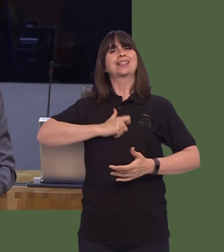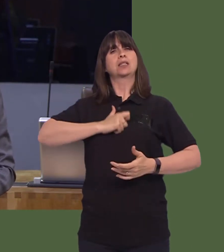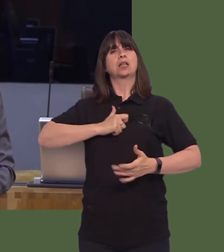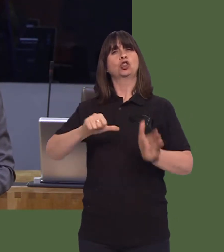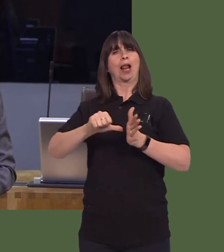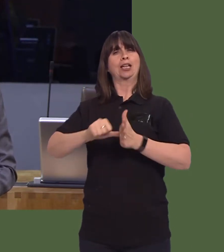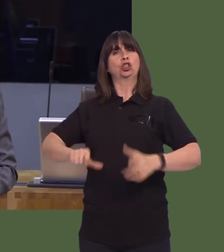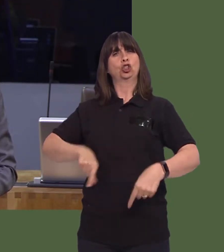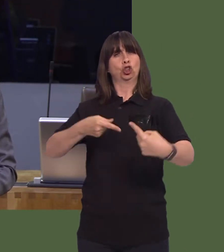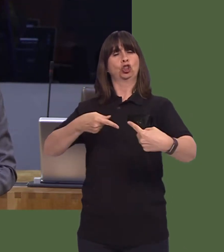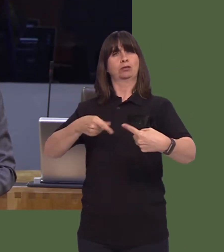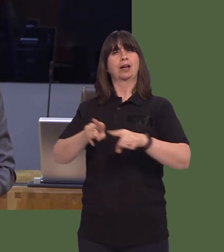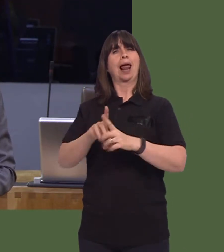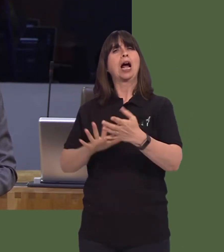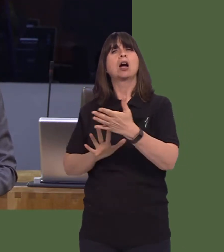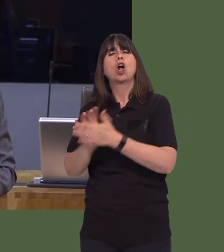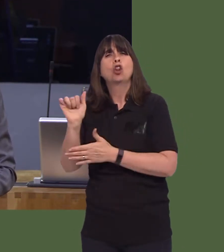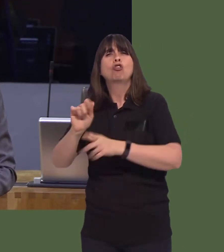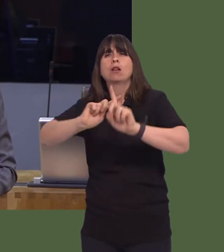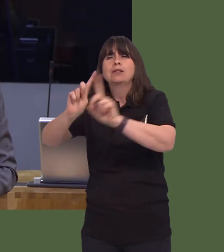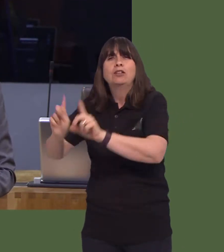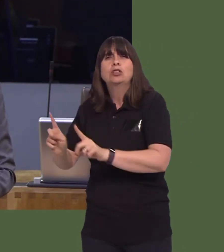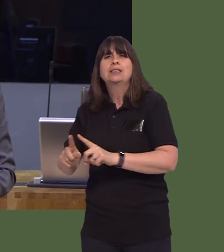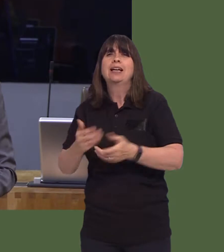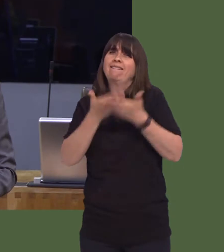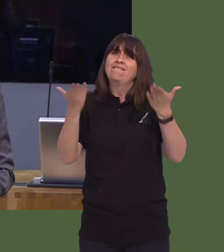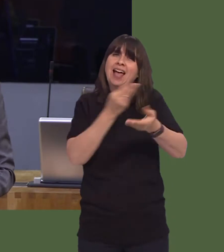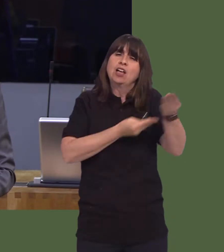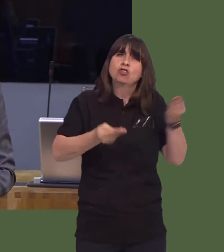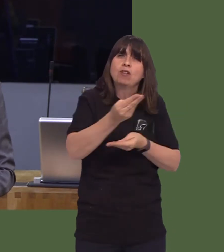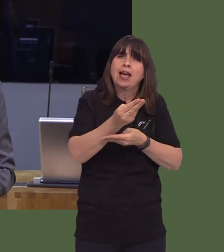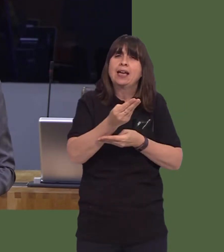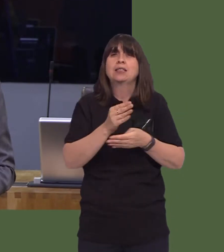with issues such as cultural diversity, fair trade, future energy, inequality and poverty.